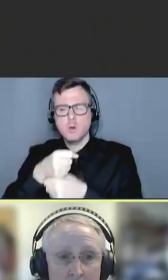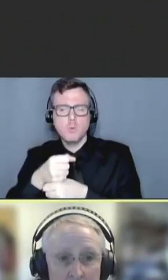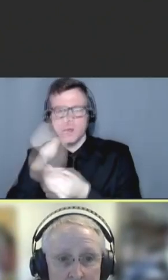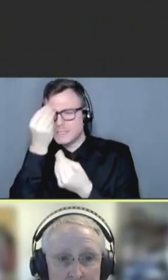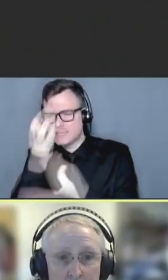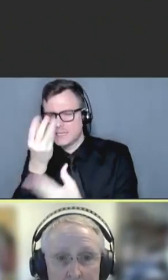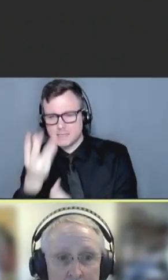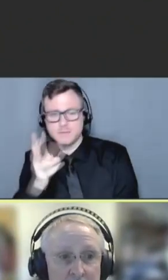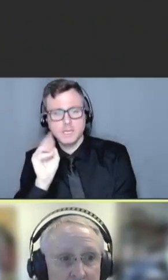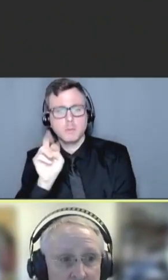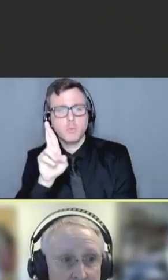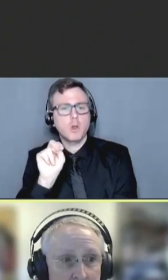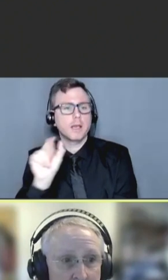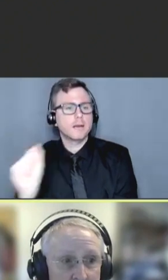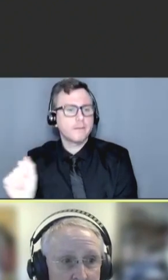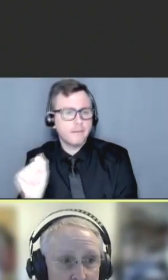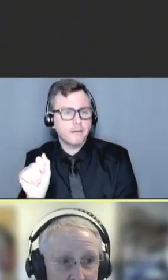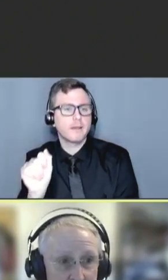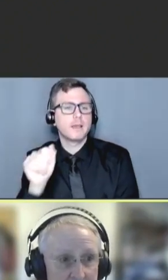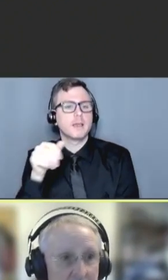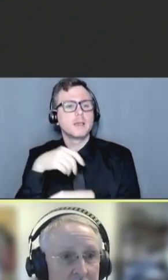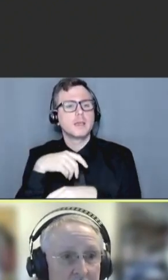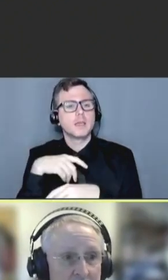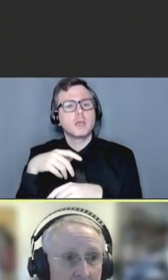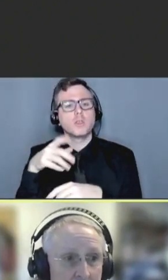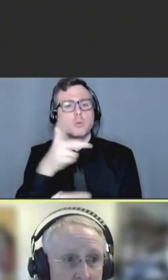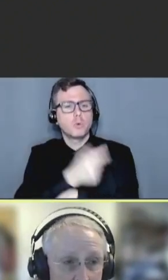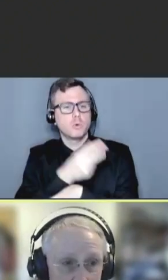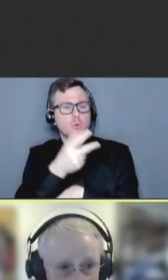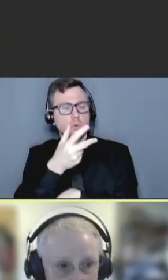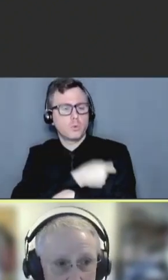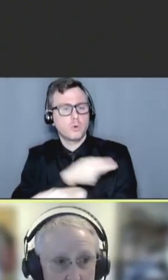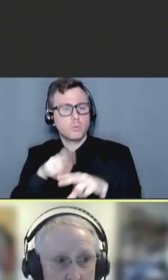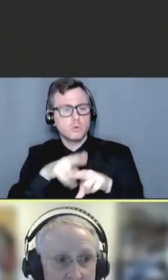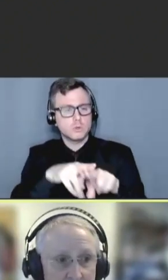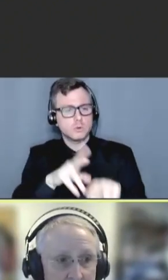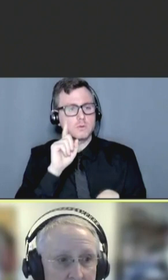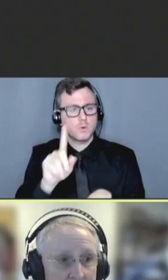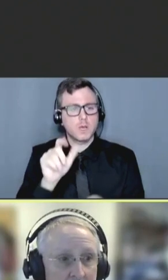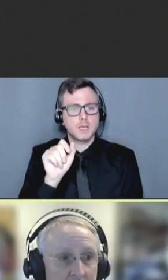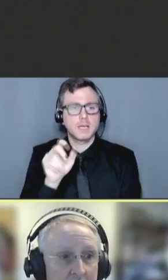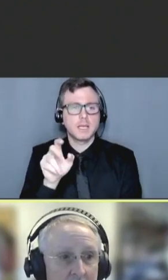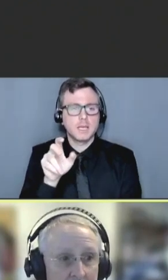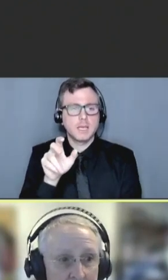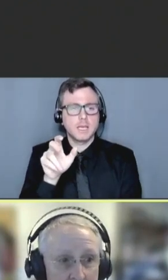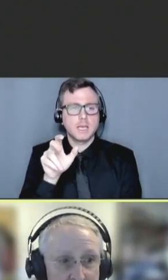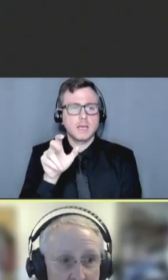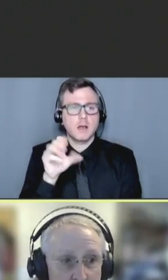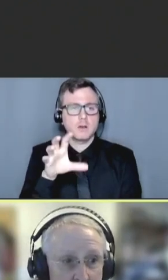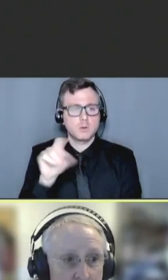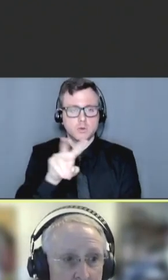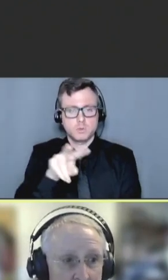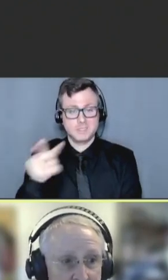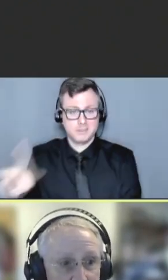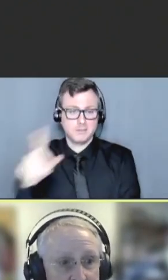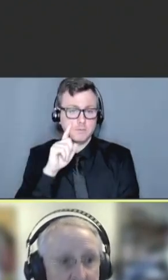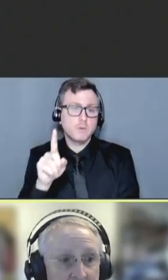of mRNA primary series and boosters presented to ACIP on October 22nd, and on January 26th,